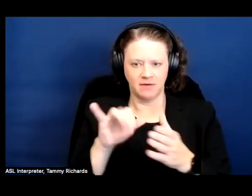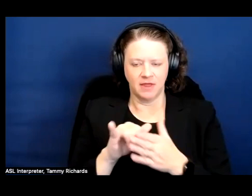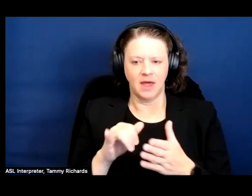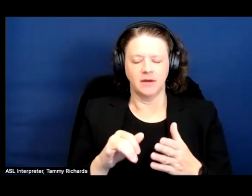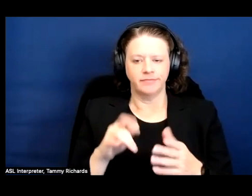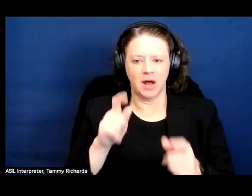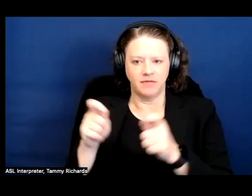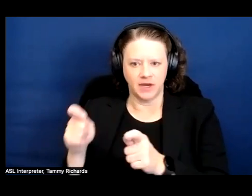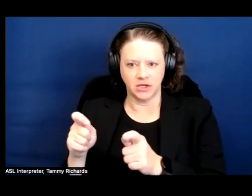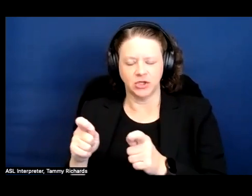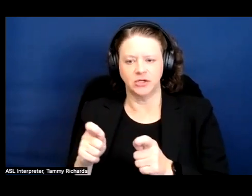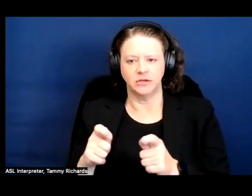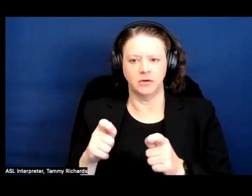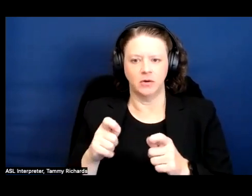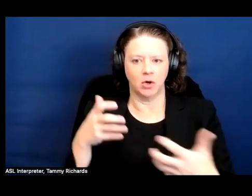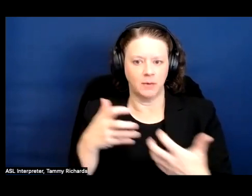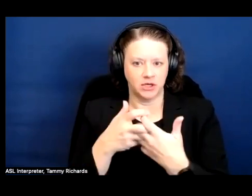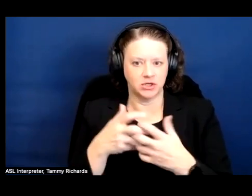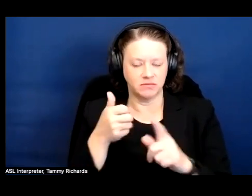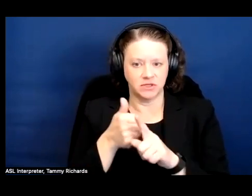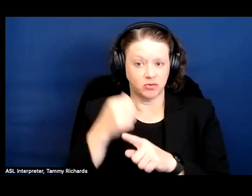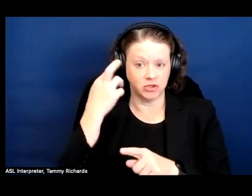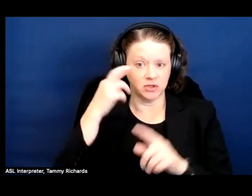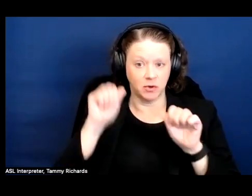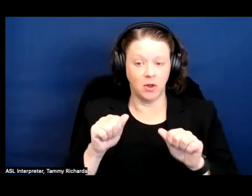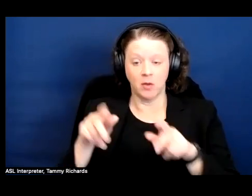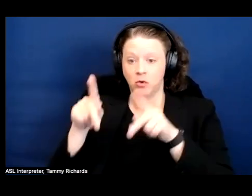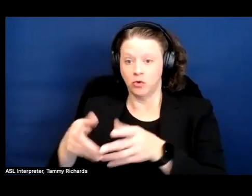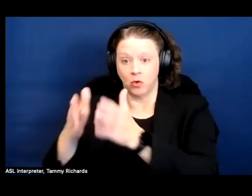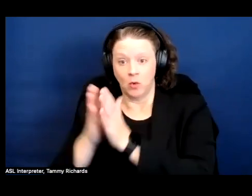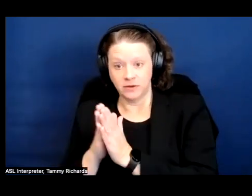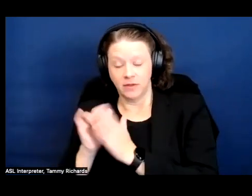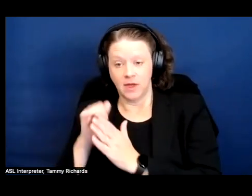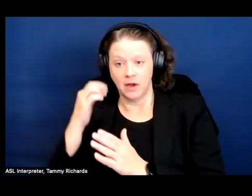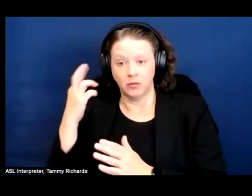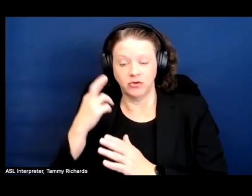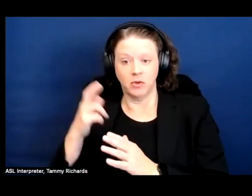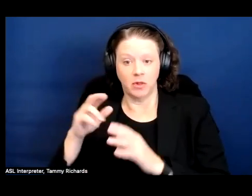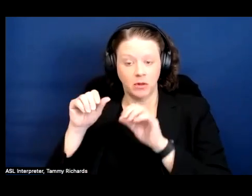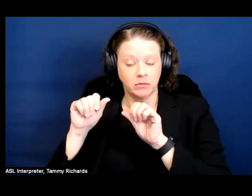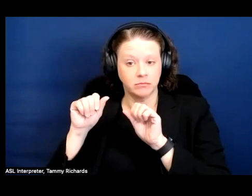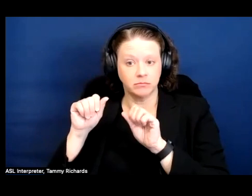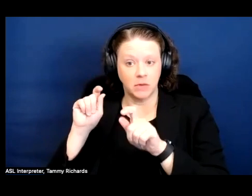A couple of cases under federal law. So this applies to the Federal Fair Housing Act